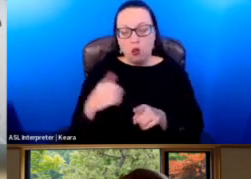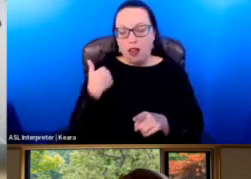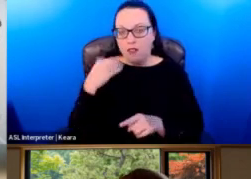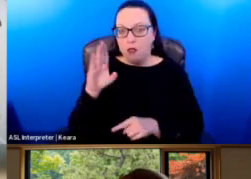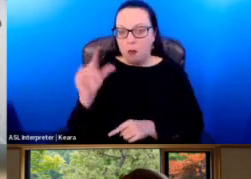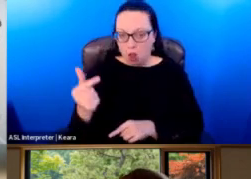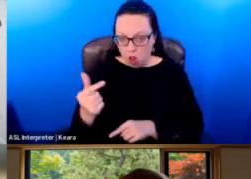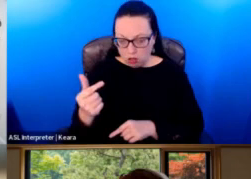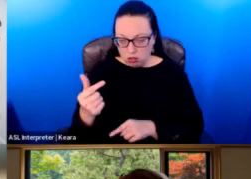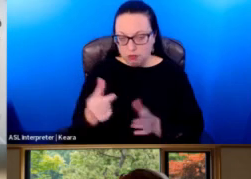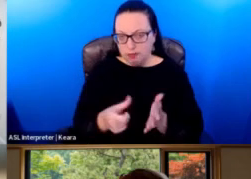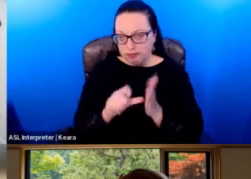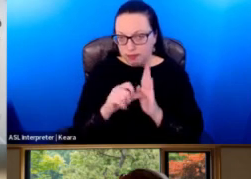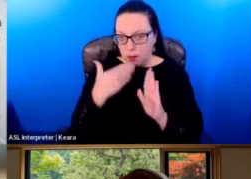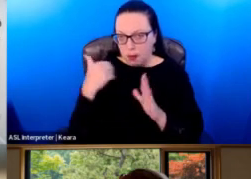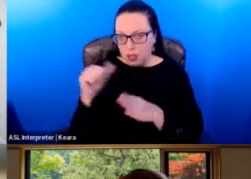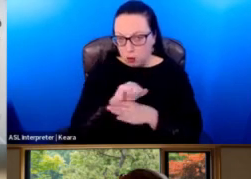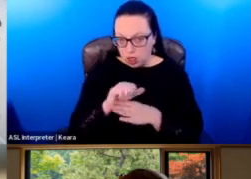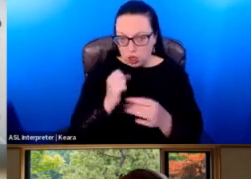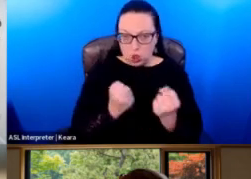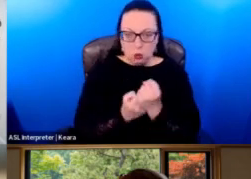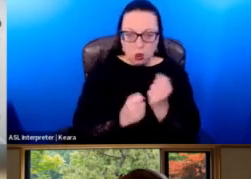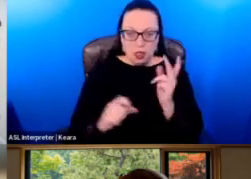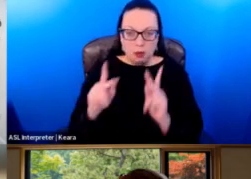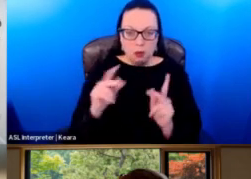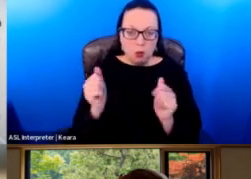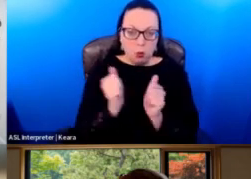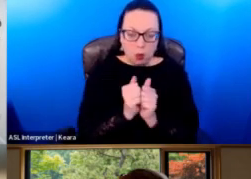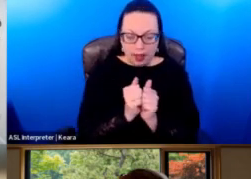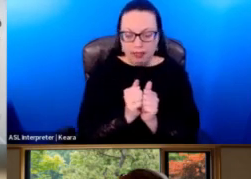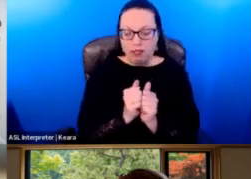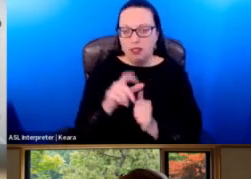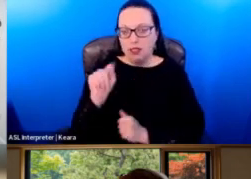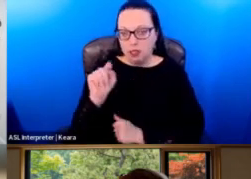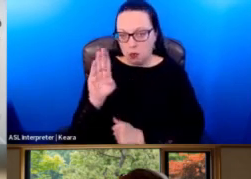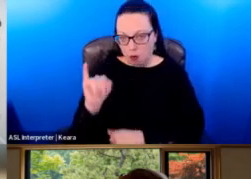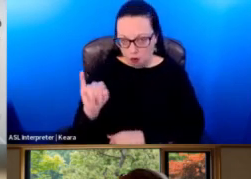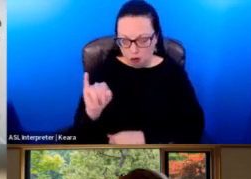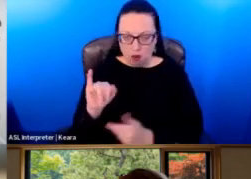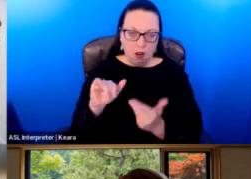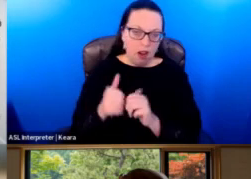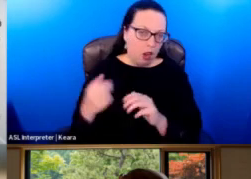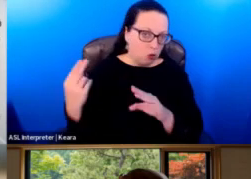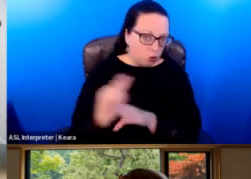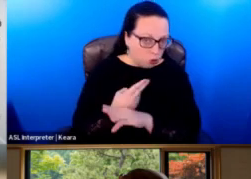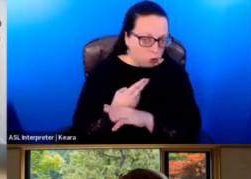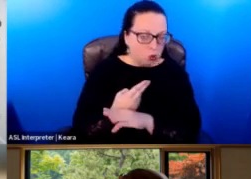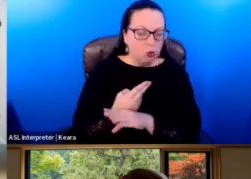practices and supporting folks with brain injury and how to use and take advantage of The Power